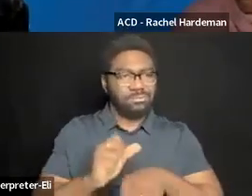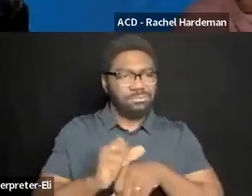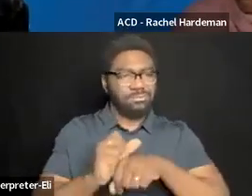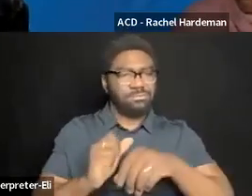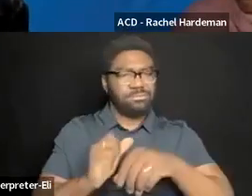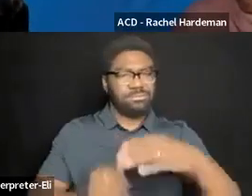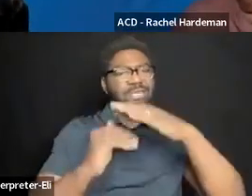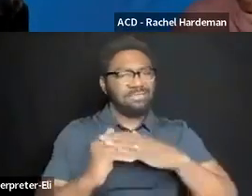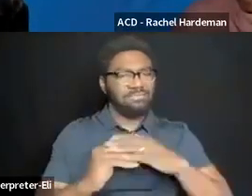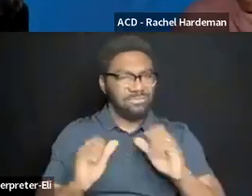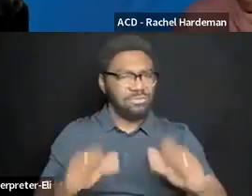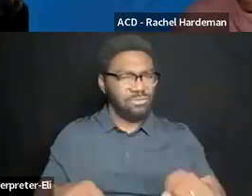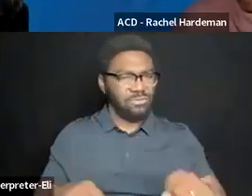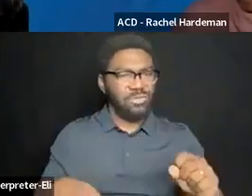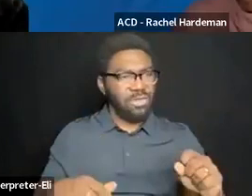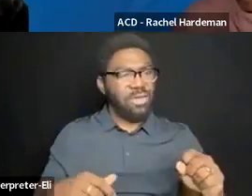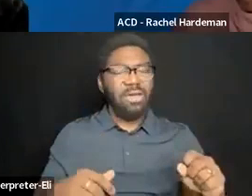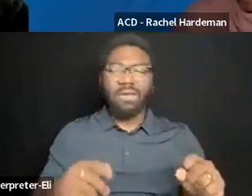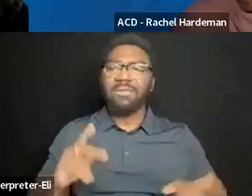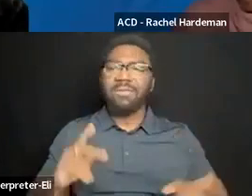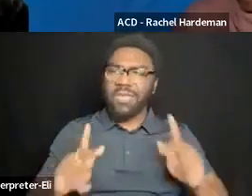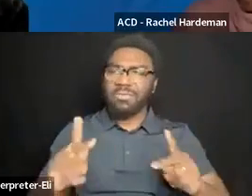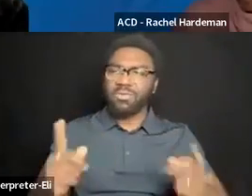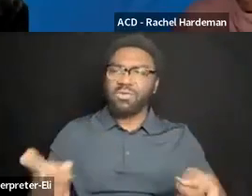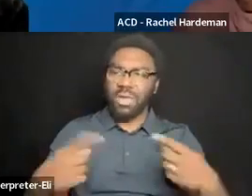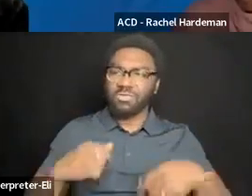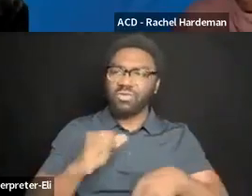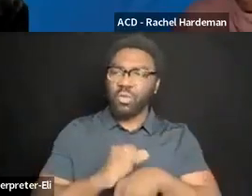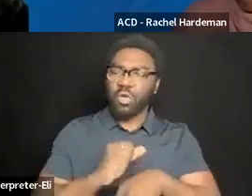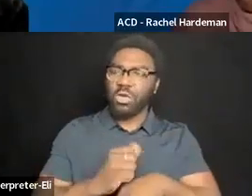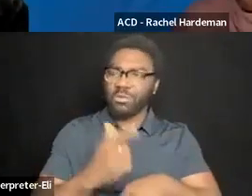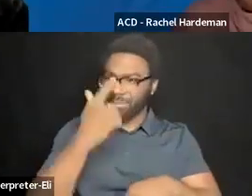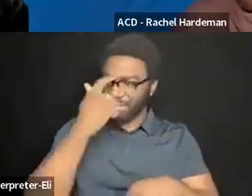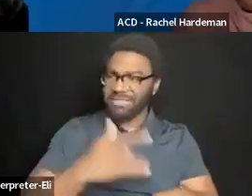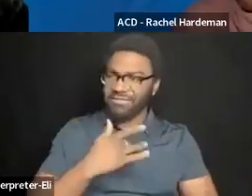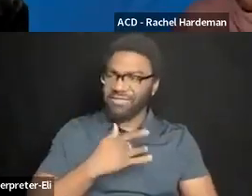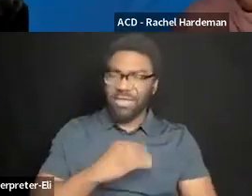because they feel valued. And if your science is feeling valued because you can get it